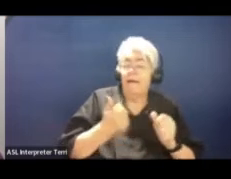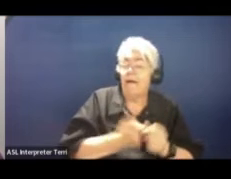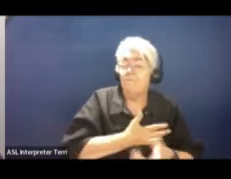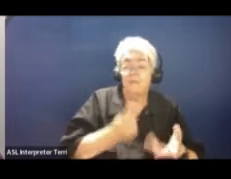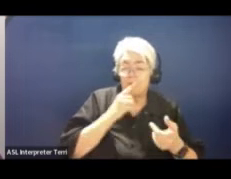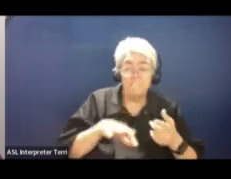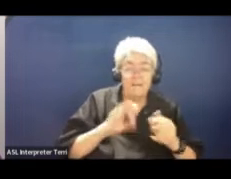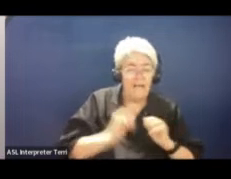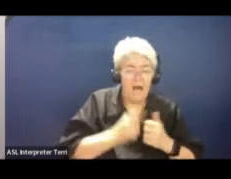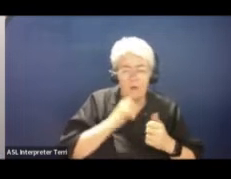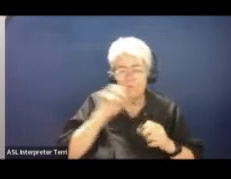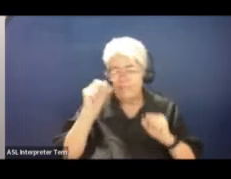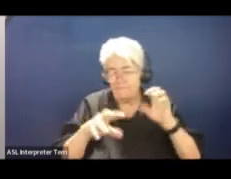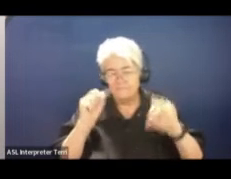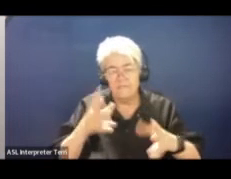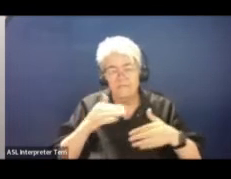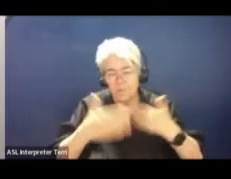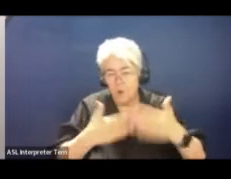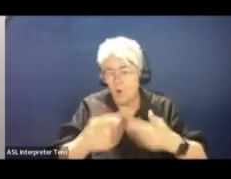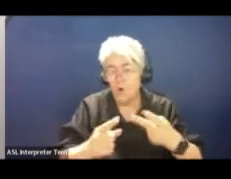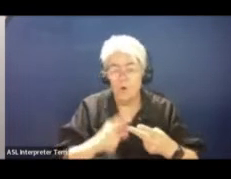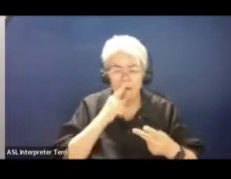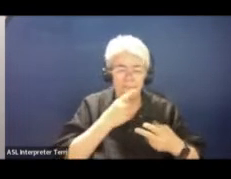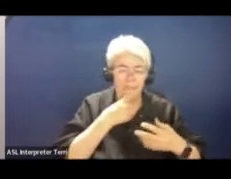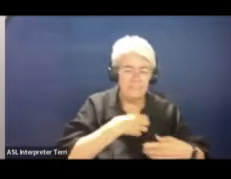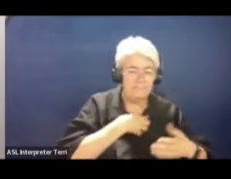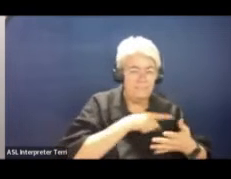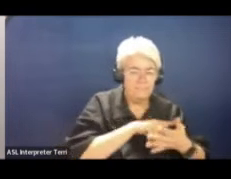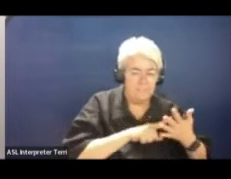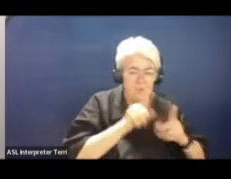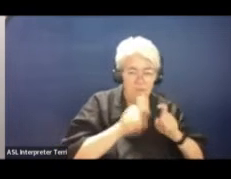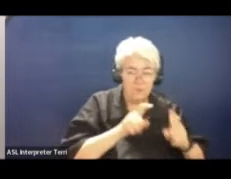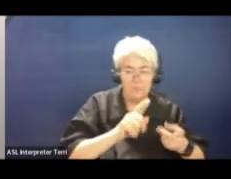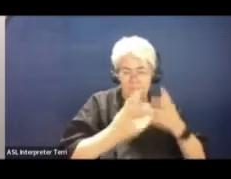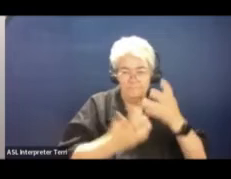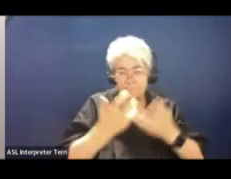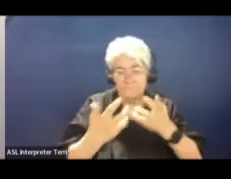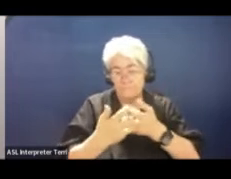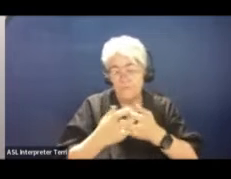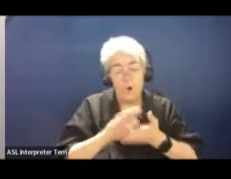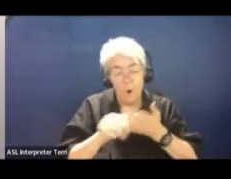accommodations, adapting the symptoms, questions to survivors, that's all trauma informed, we're going to